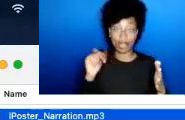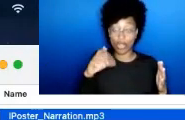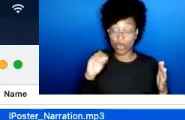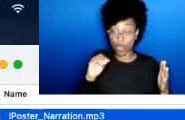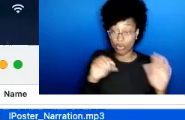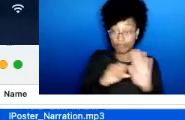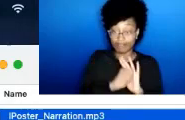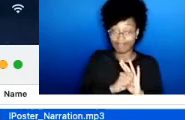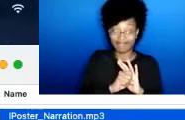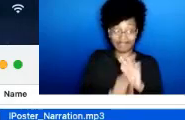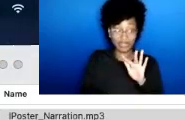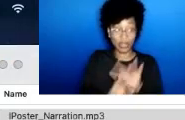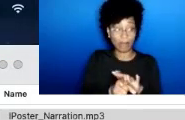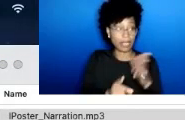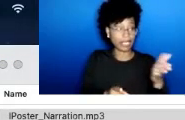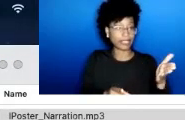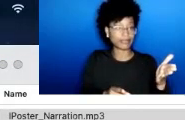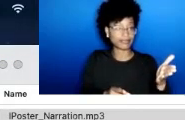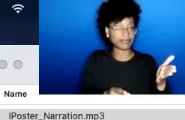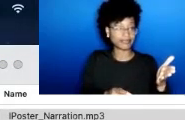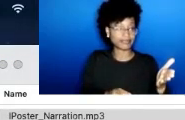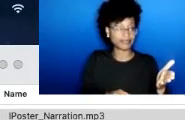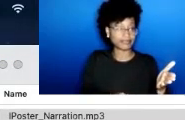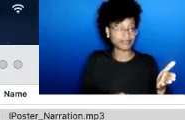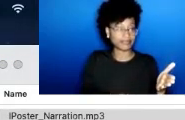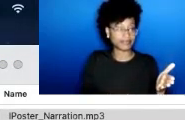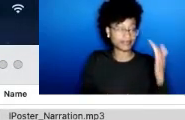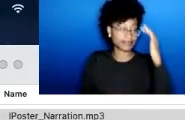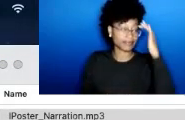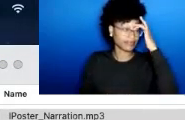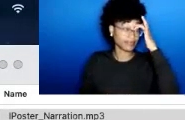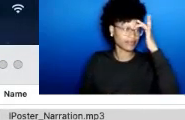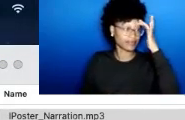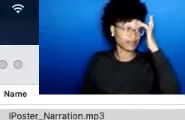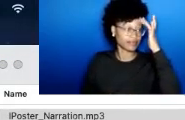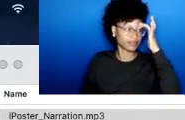up here. 07:12:13 you can add an additional logo if